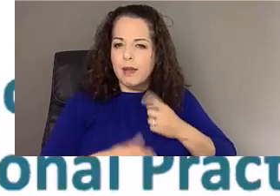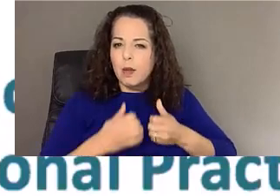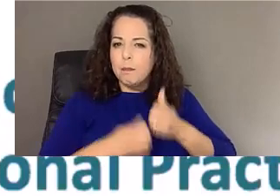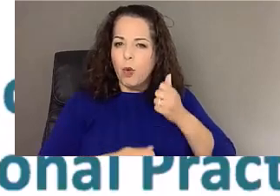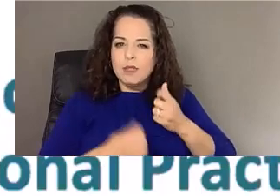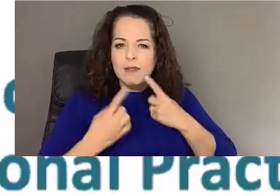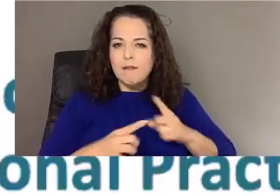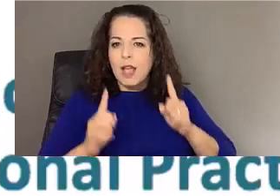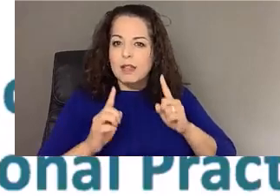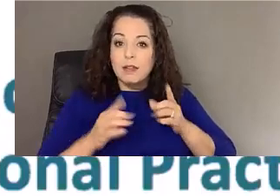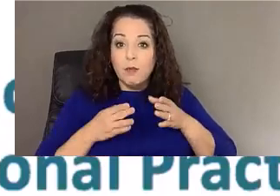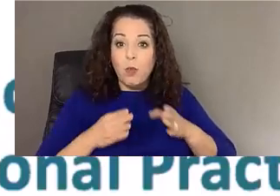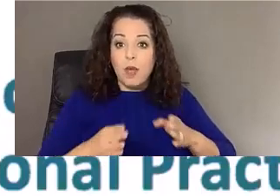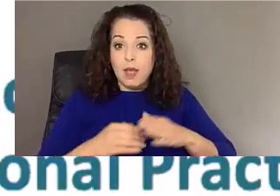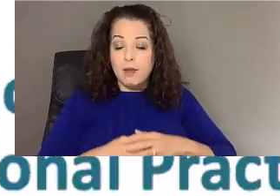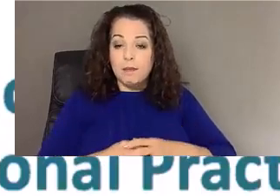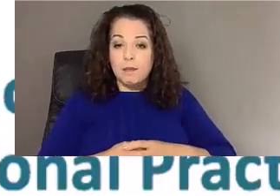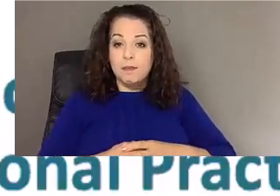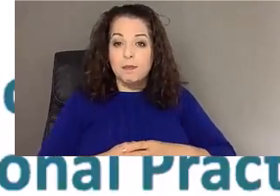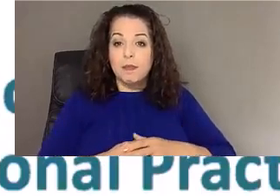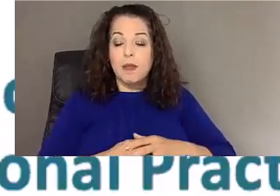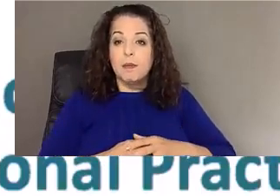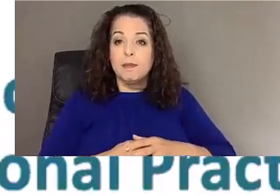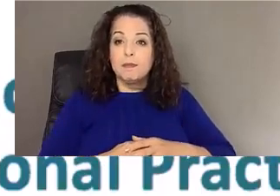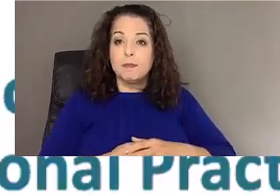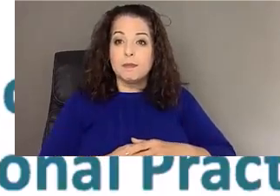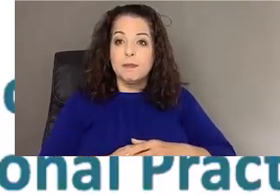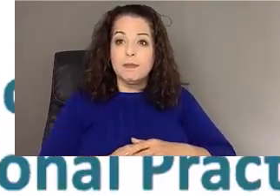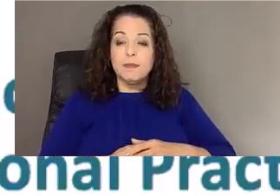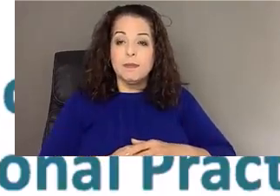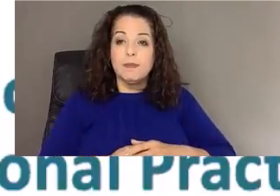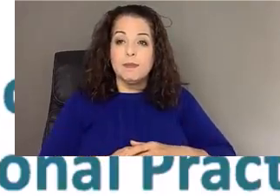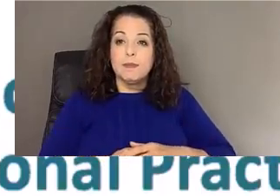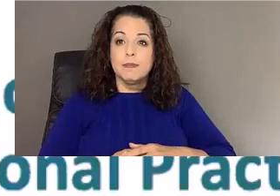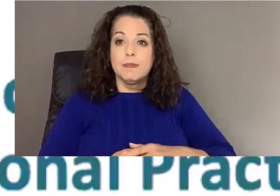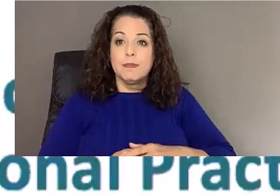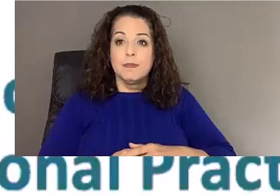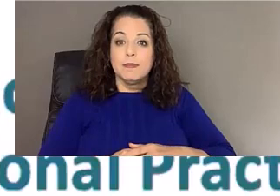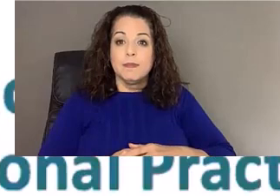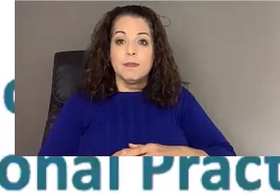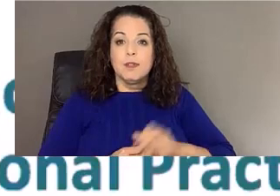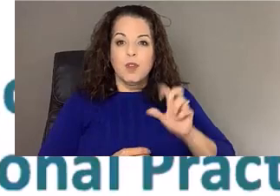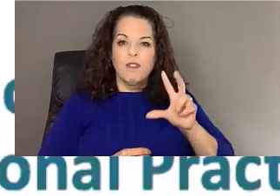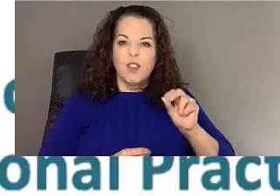And we have kind of three seconds to answer.